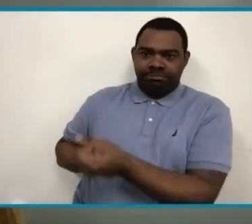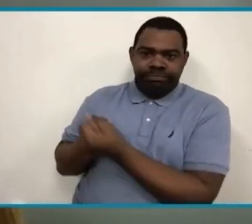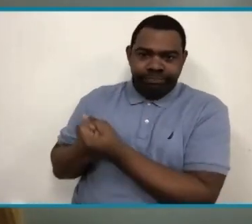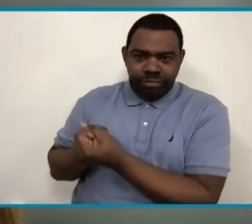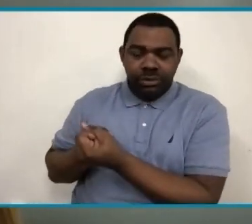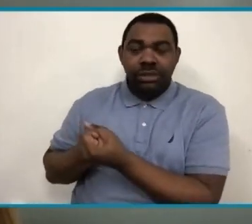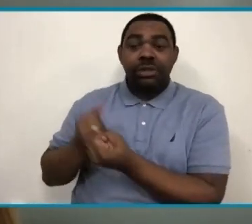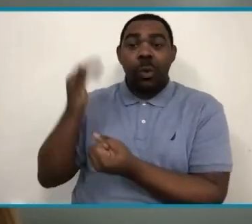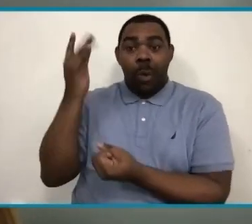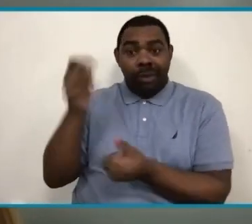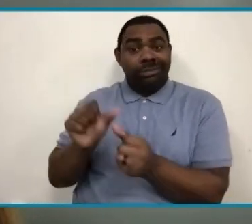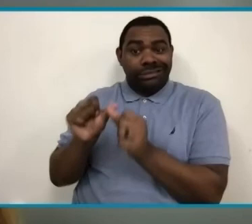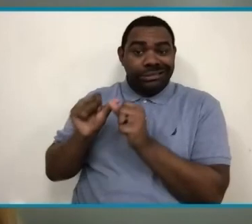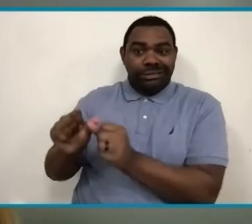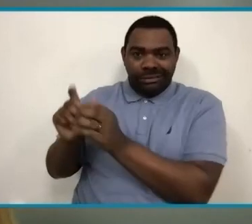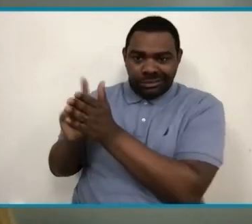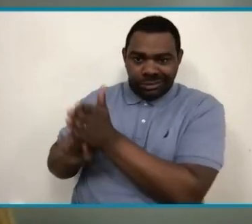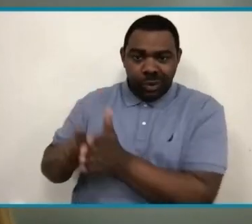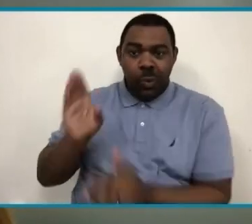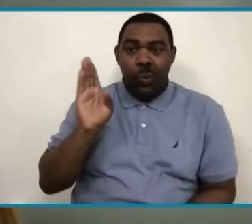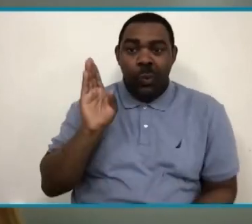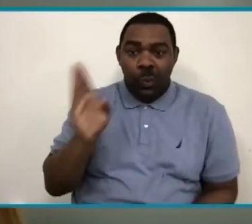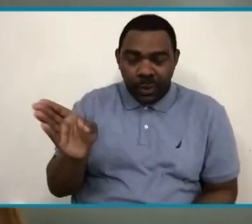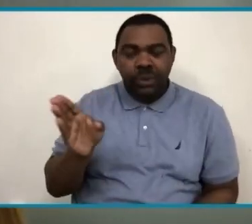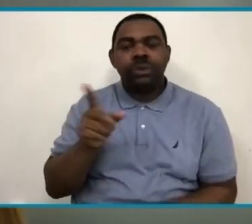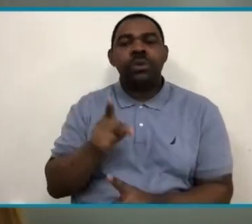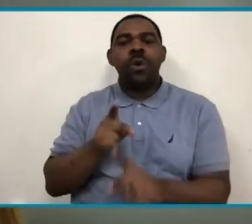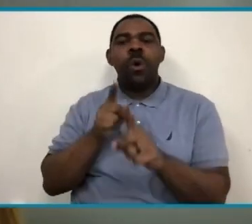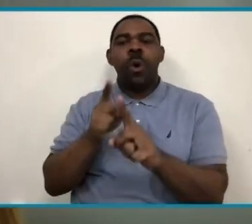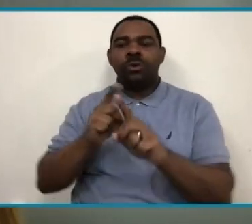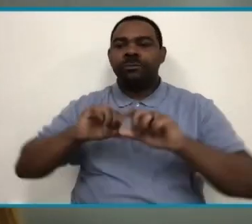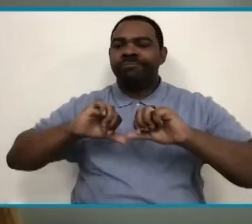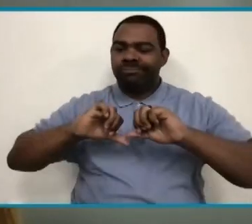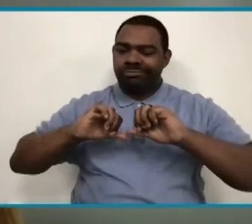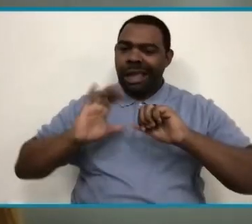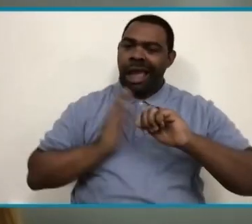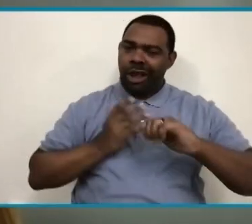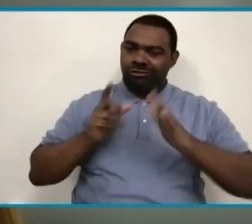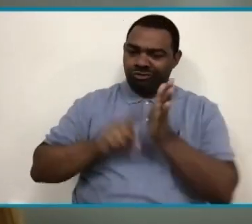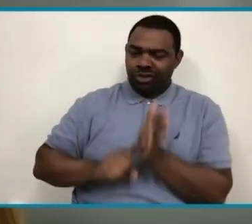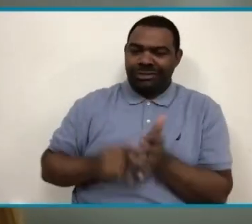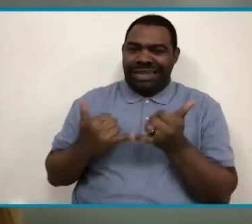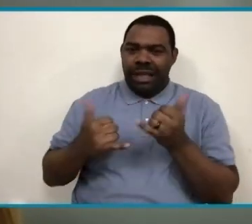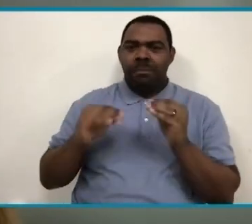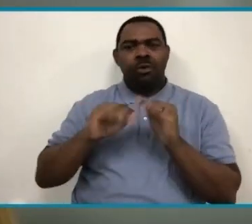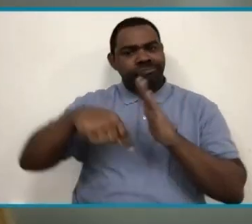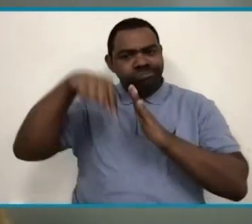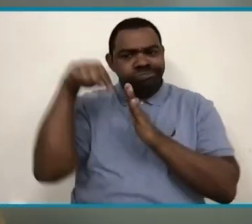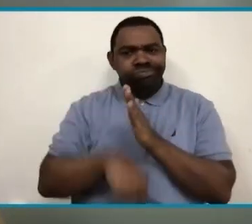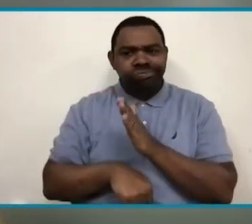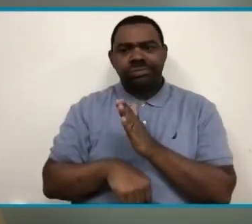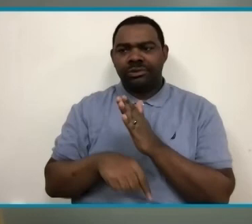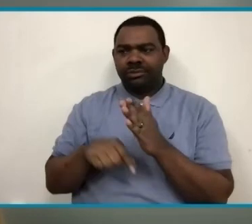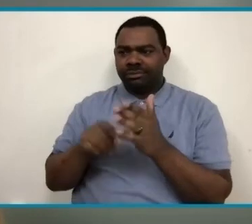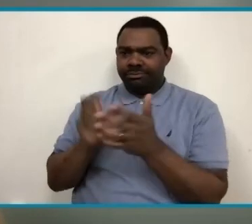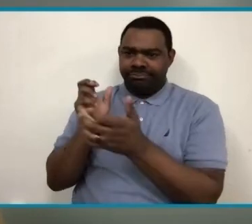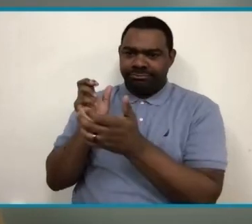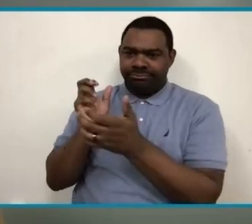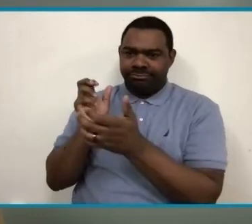efforts to expand our research to get to more people and help in turn to increase access